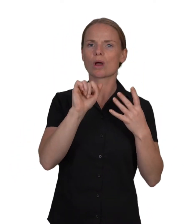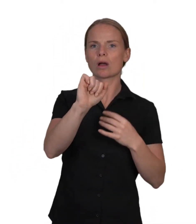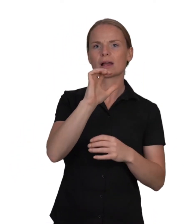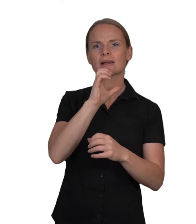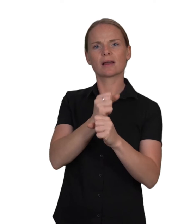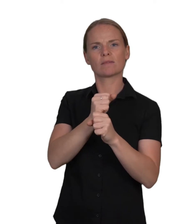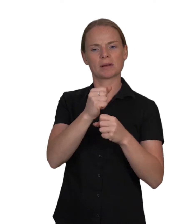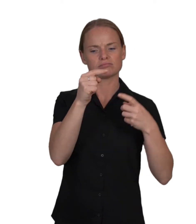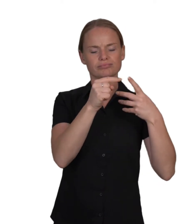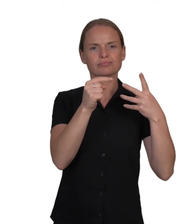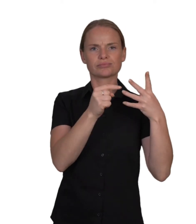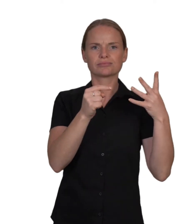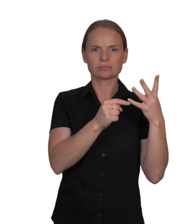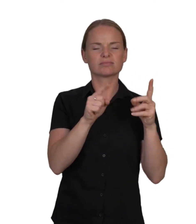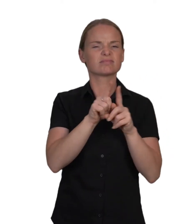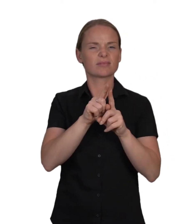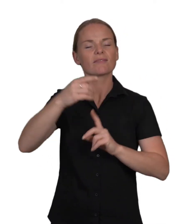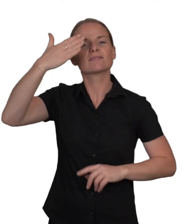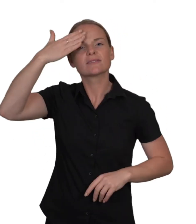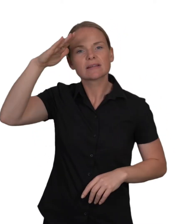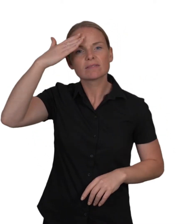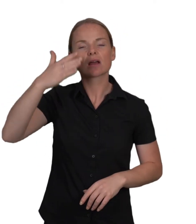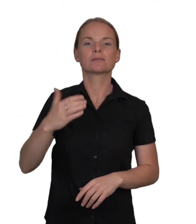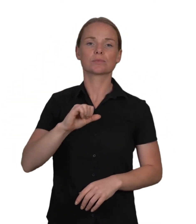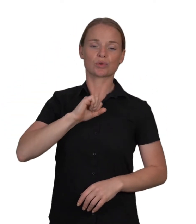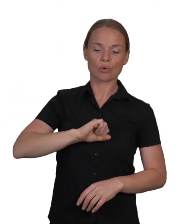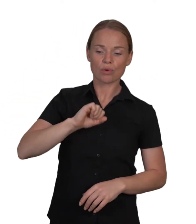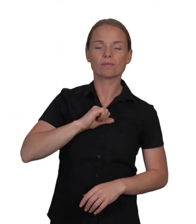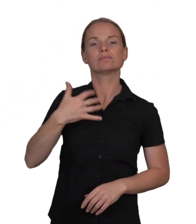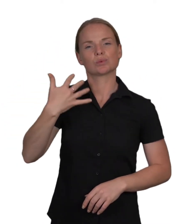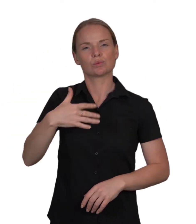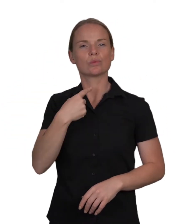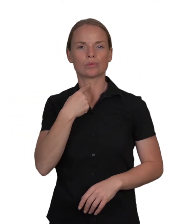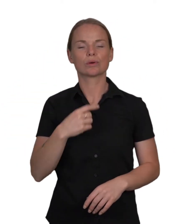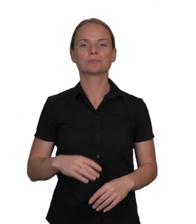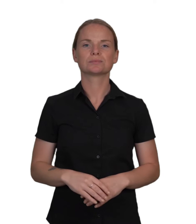criteria according to your local health authority (such as fever, cough, sore throat).